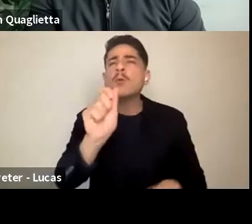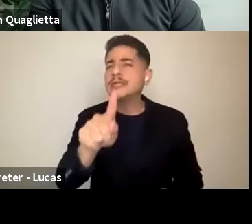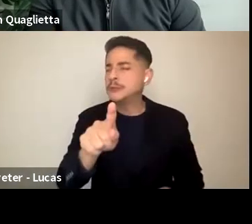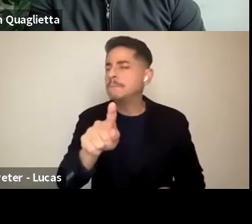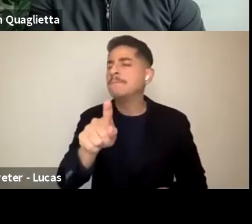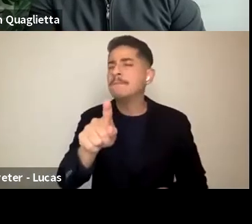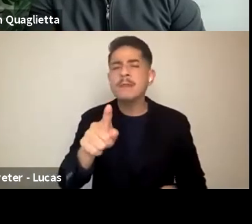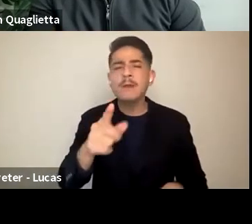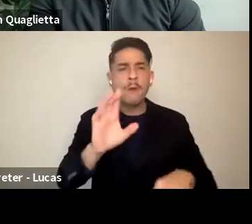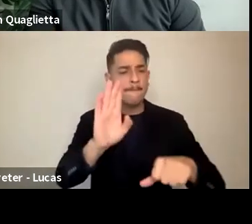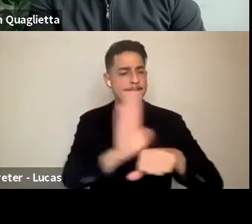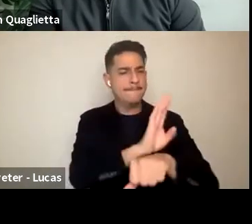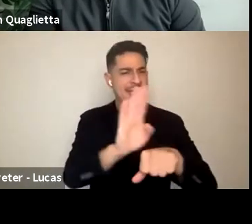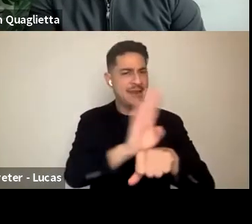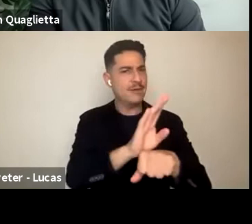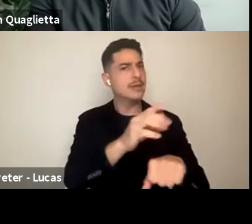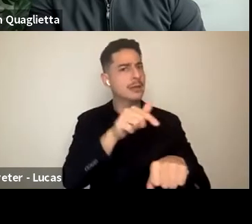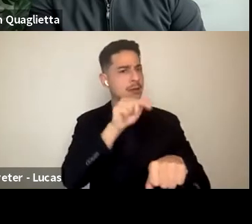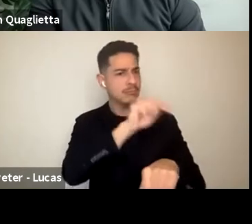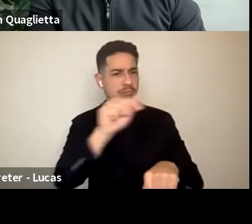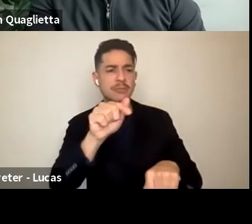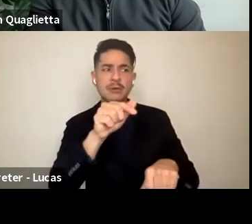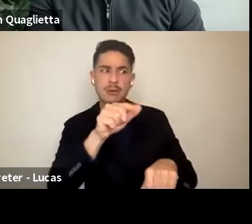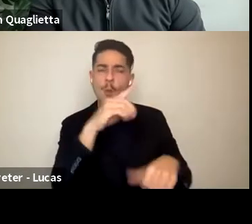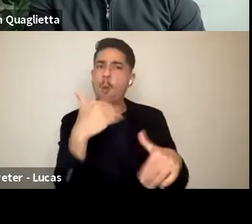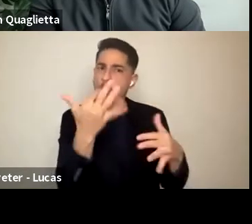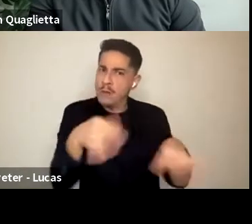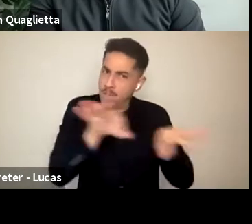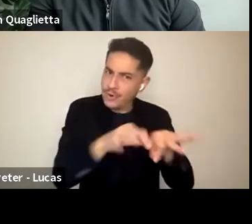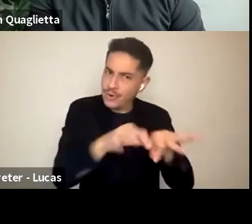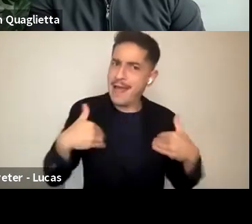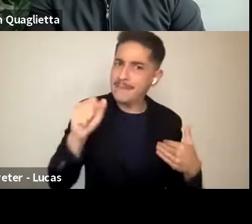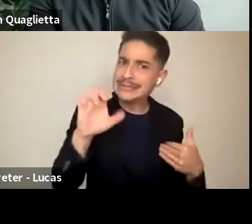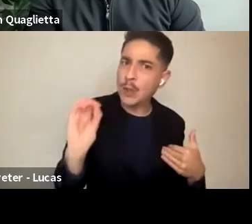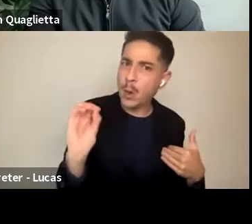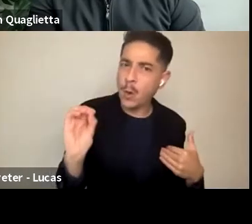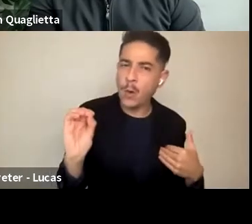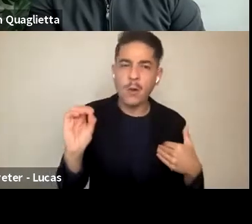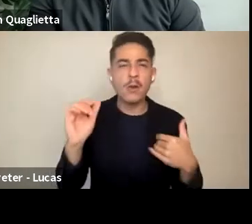benefits most from SEO. And as we were talking about the cost benefit analysis, maybe